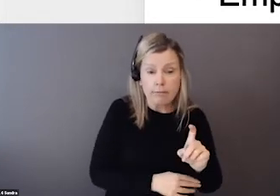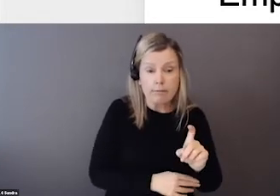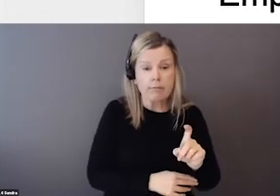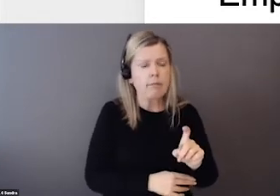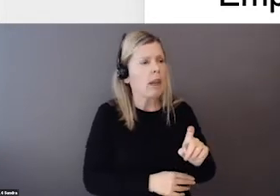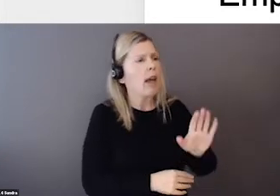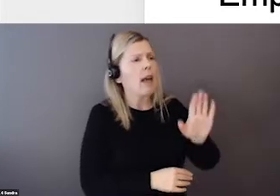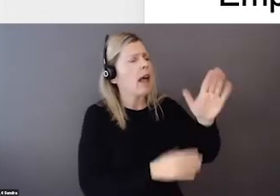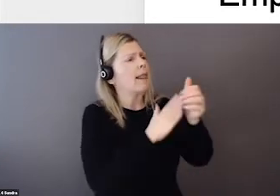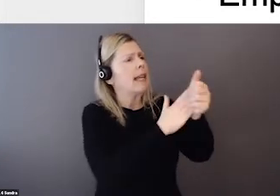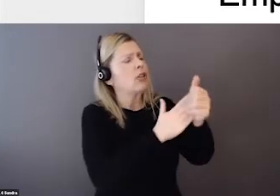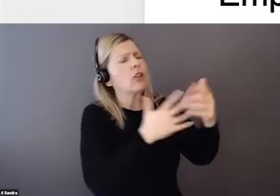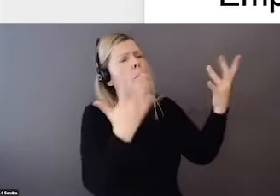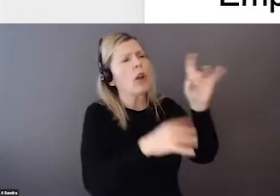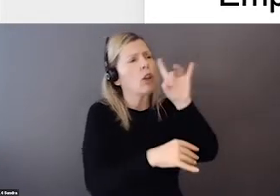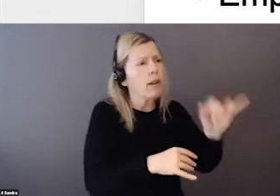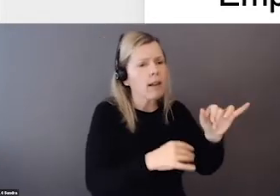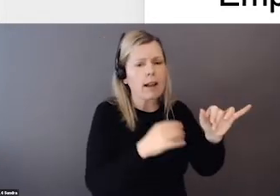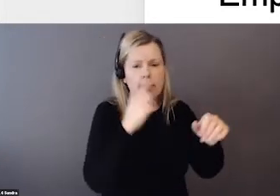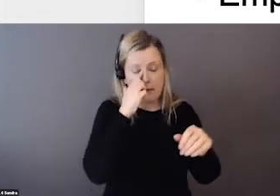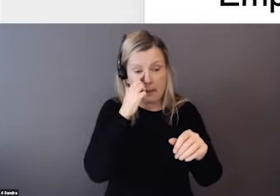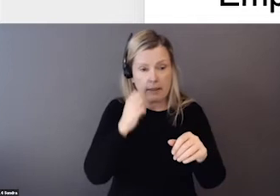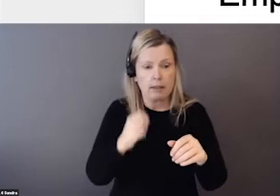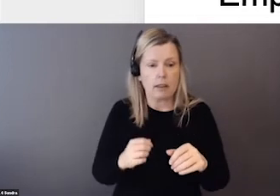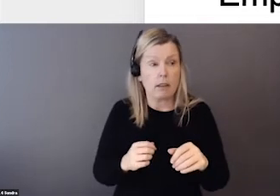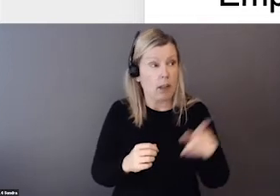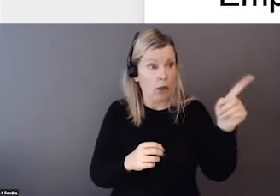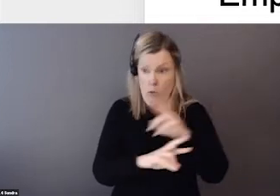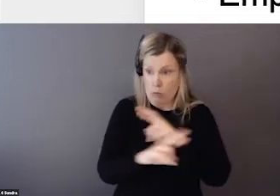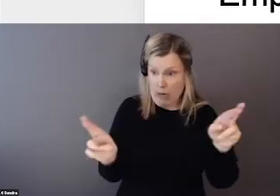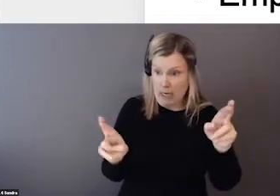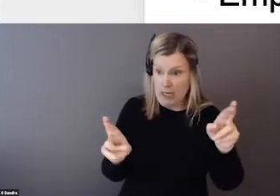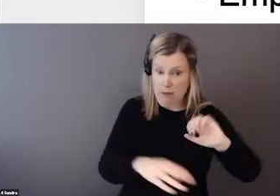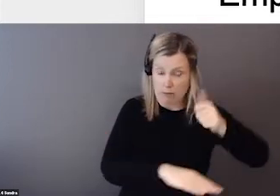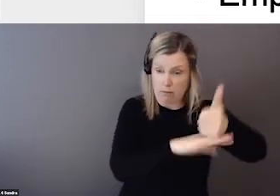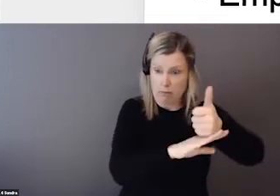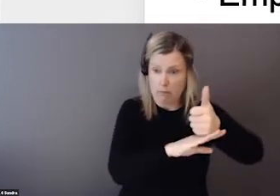and also think about employer preparedness for universal design in the workplace. And what does that tool look like?